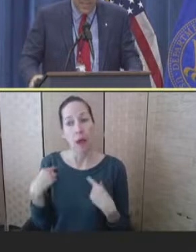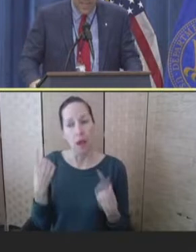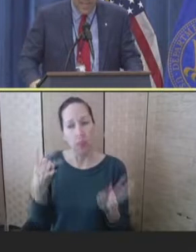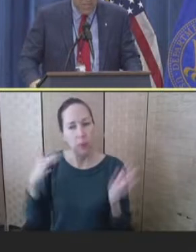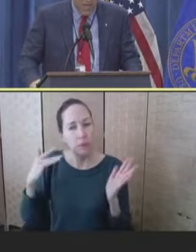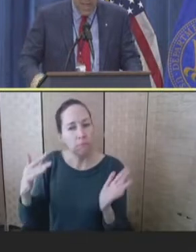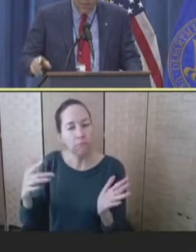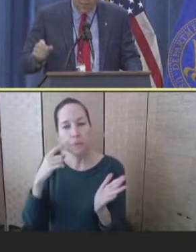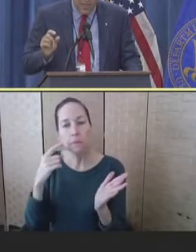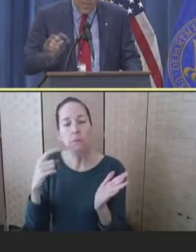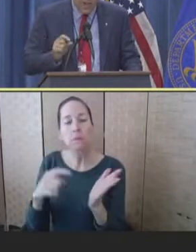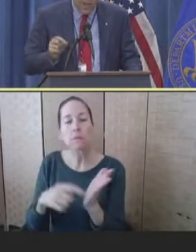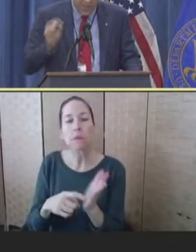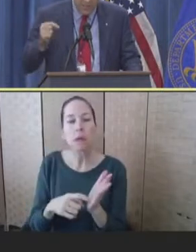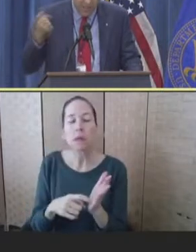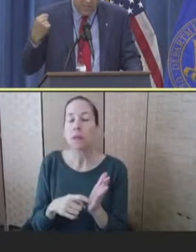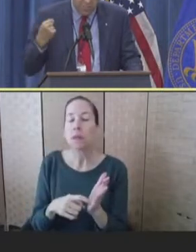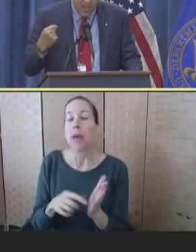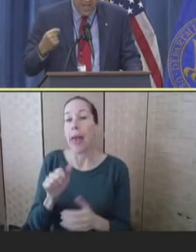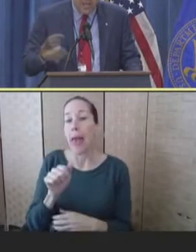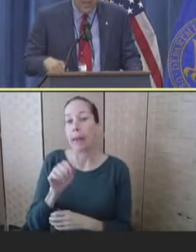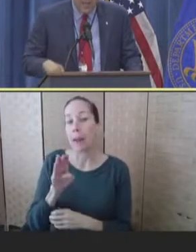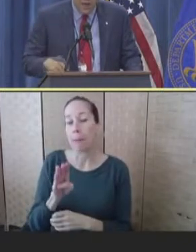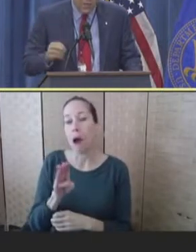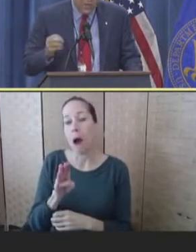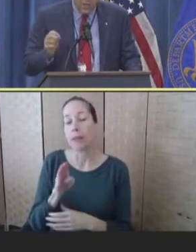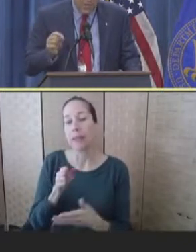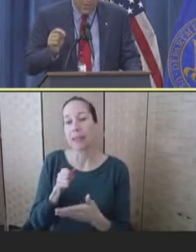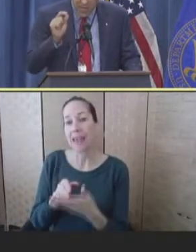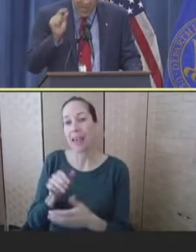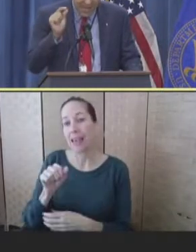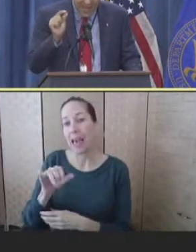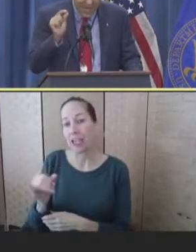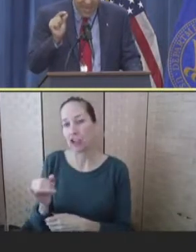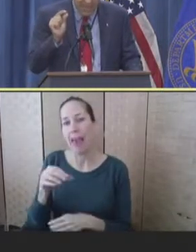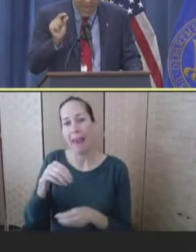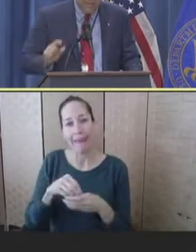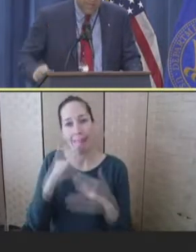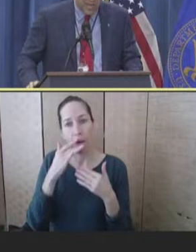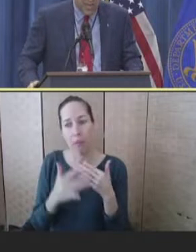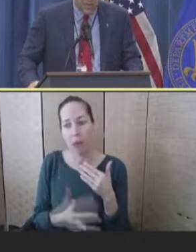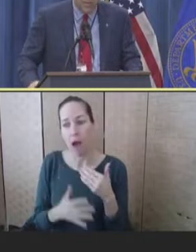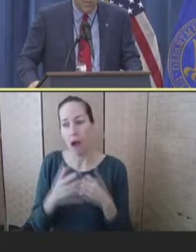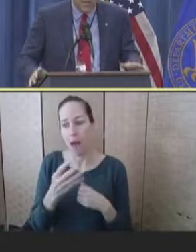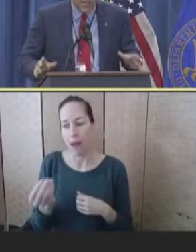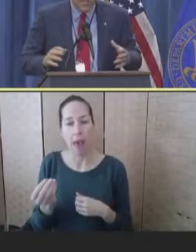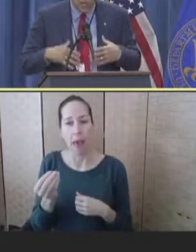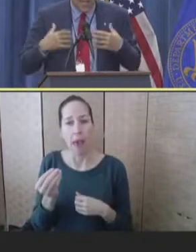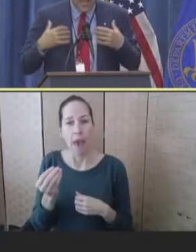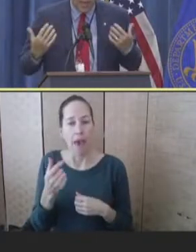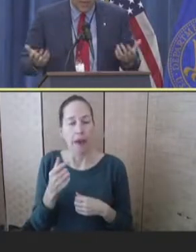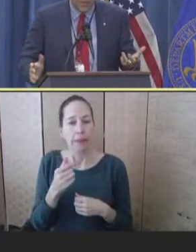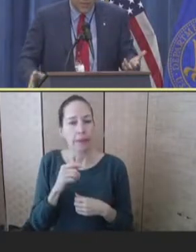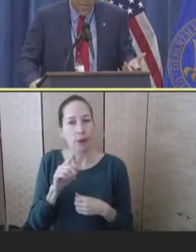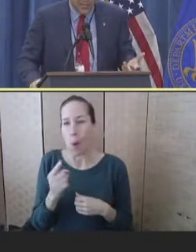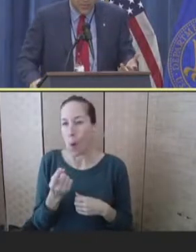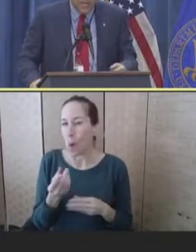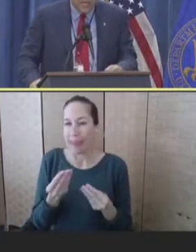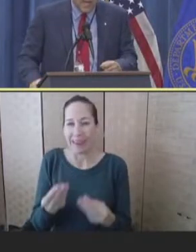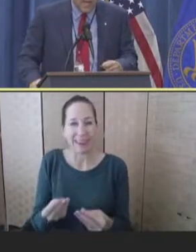the HA, really are in the blood, are really only predicting a tiny amount of protection and then we need to look at other things.